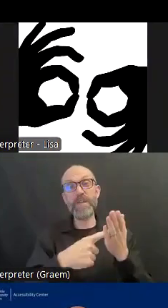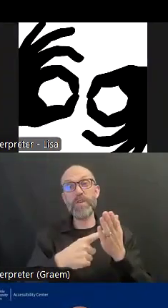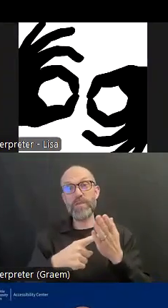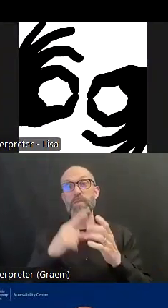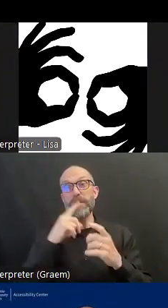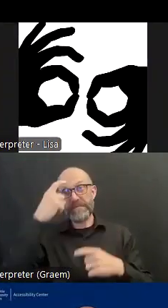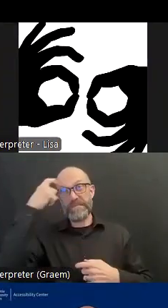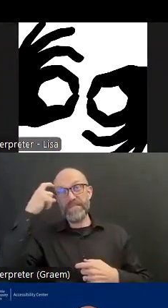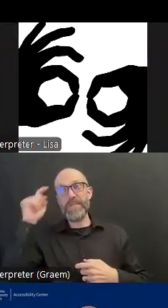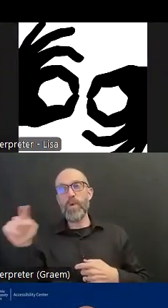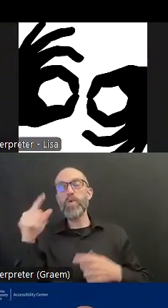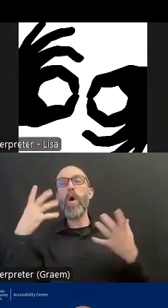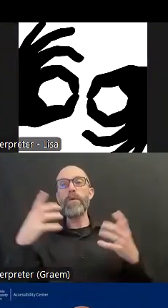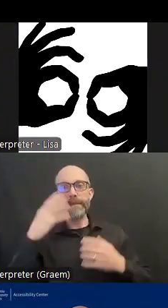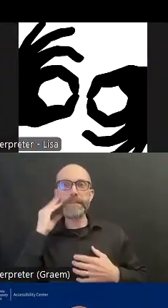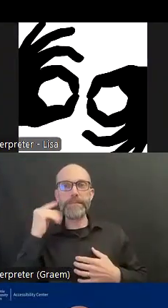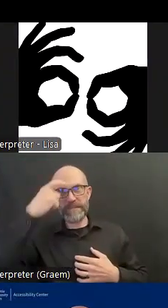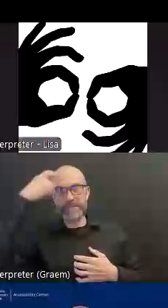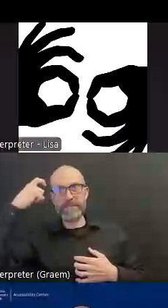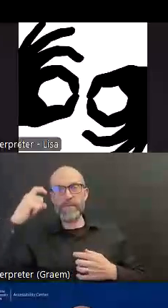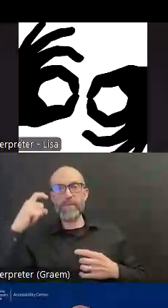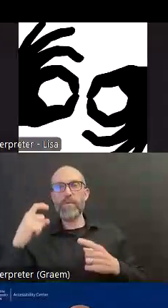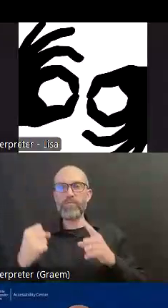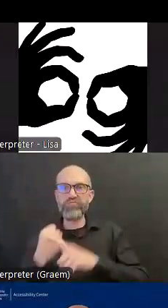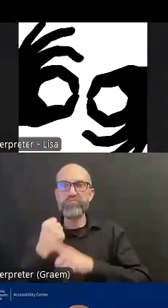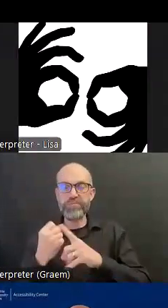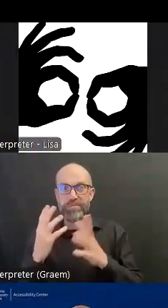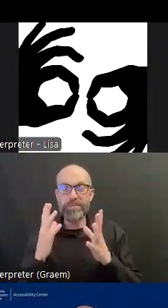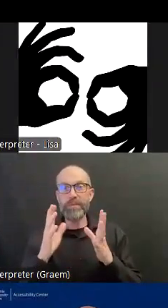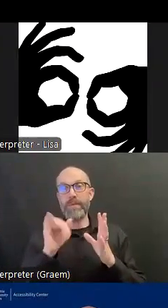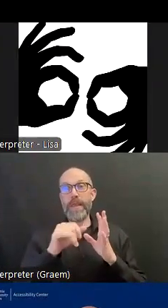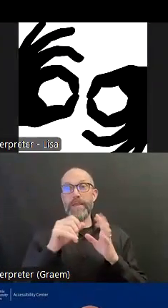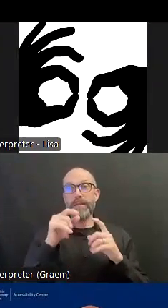So that gives you the context of what this technology is, how is it going to be used.